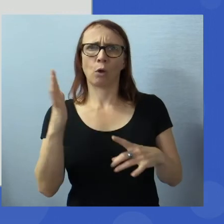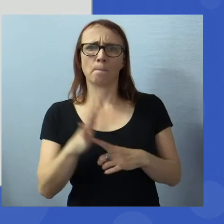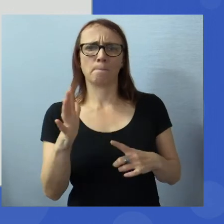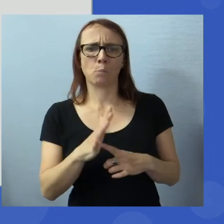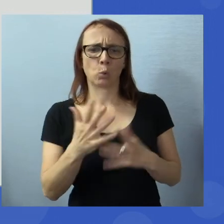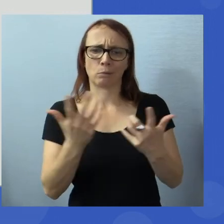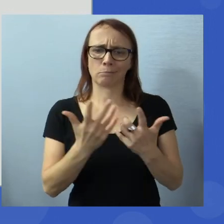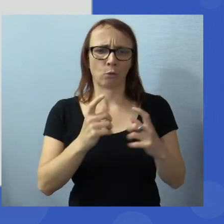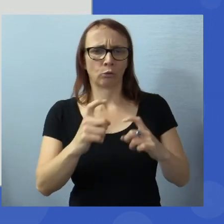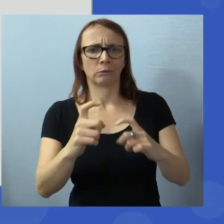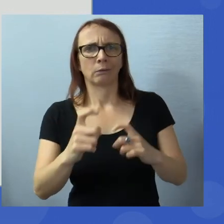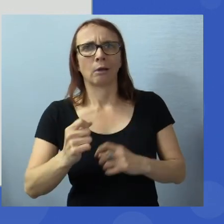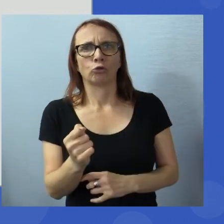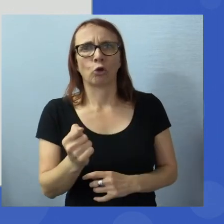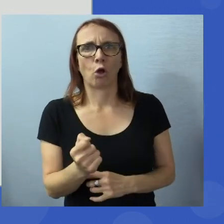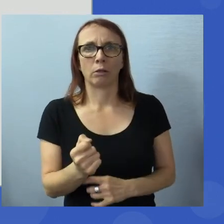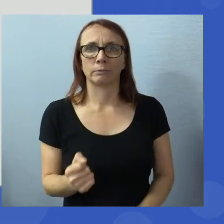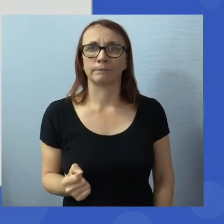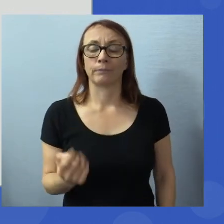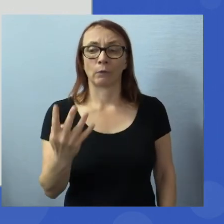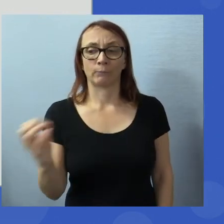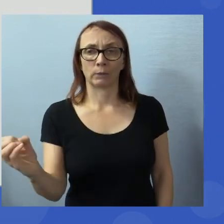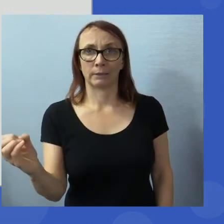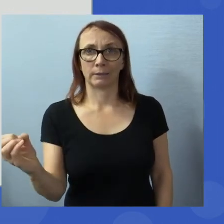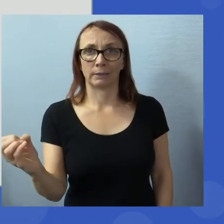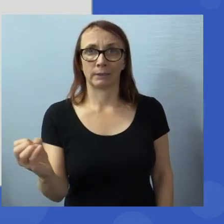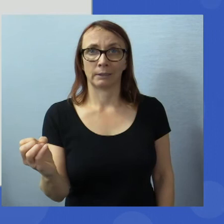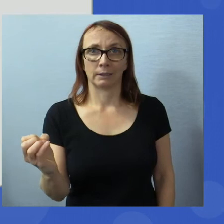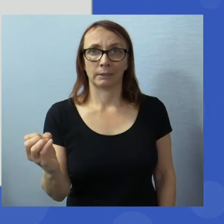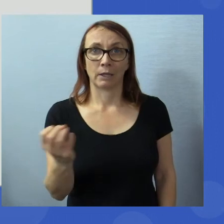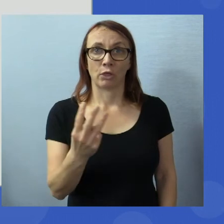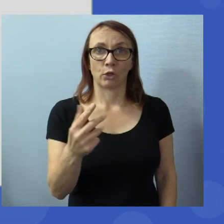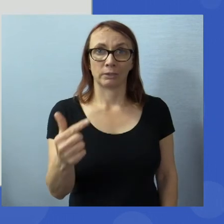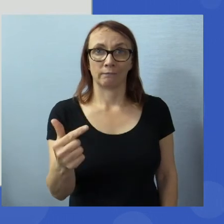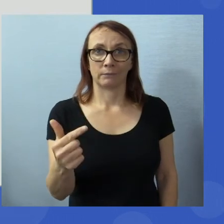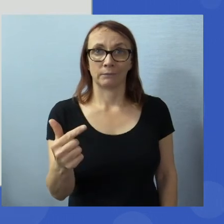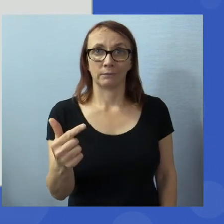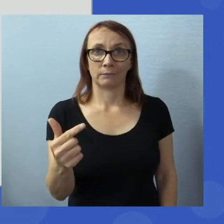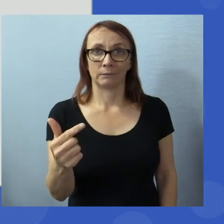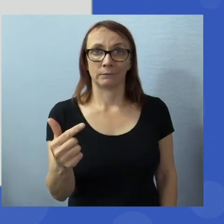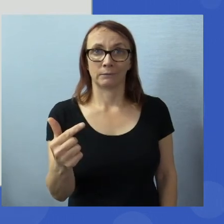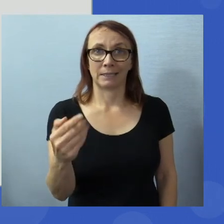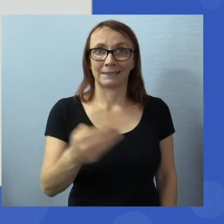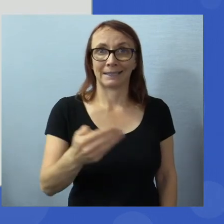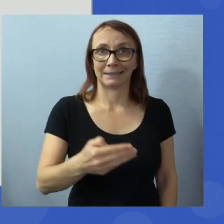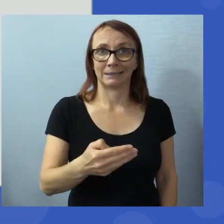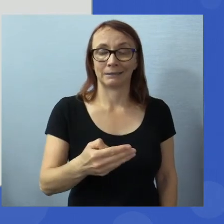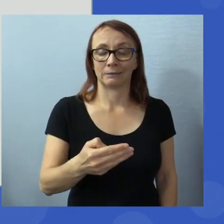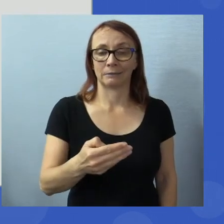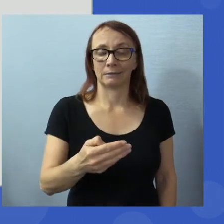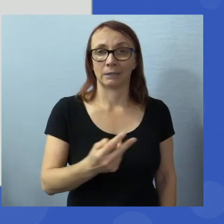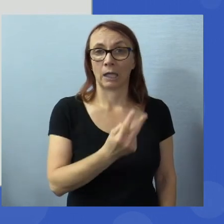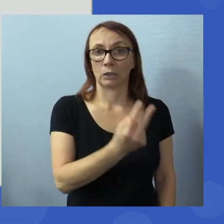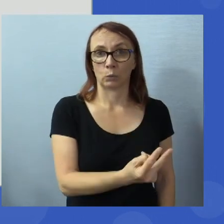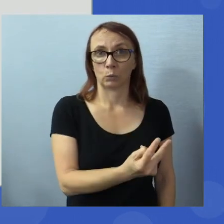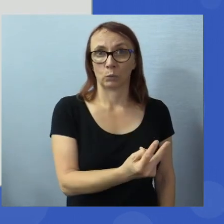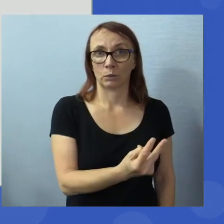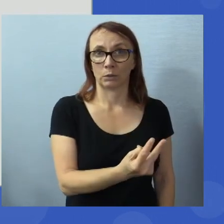green country strongly agree 40% agree 37% neither 19% disagree 2% and strongly